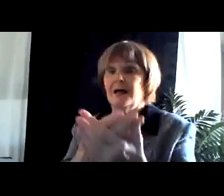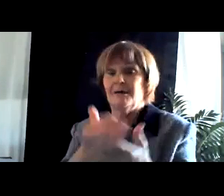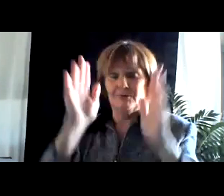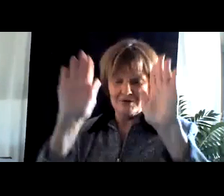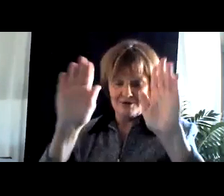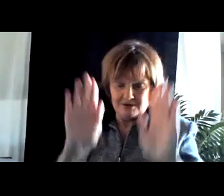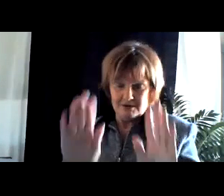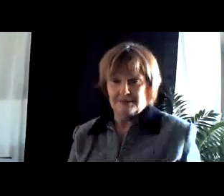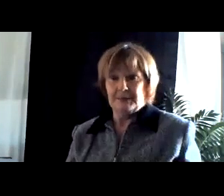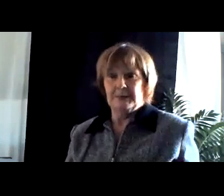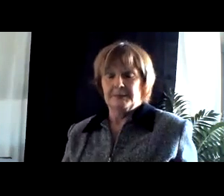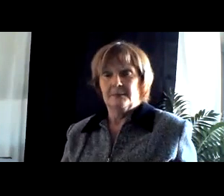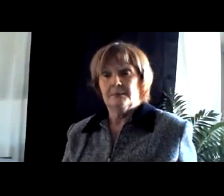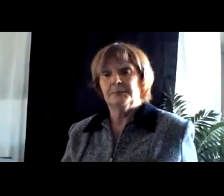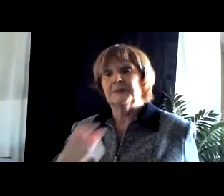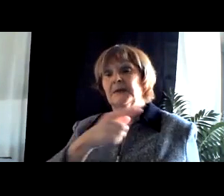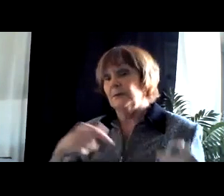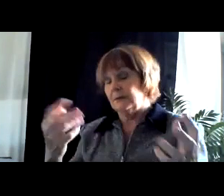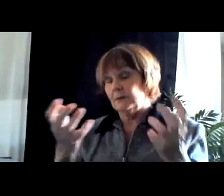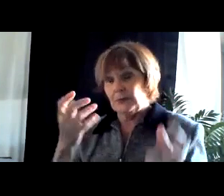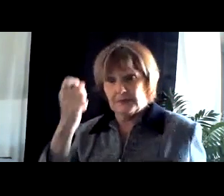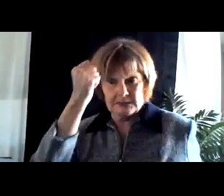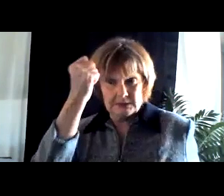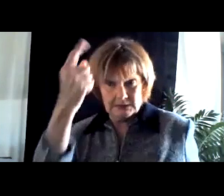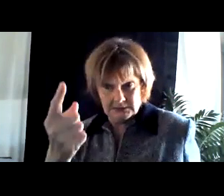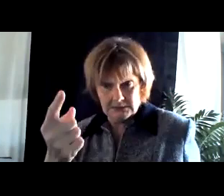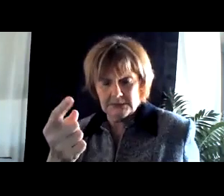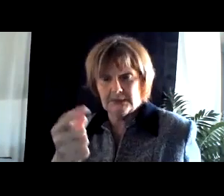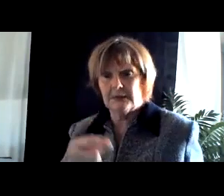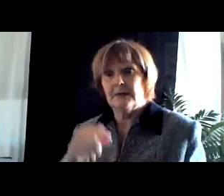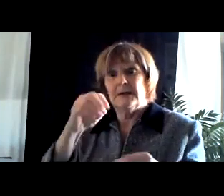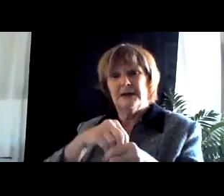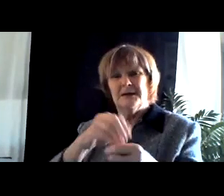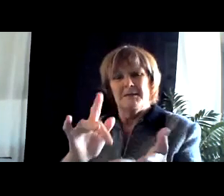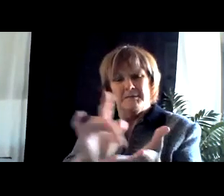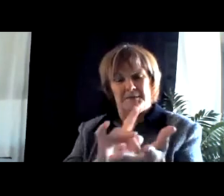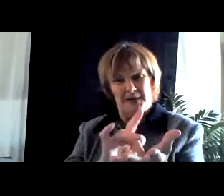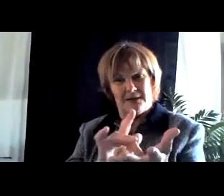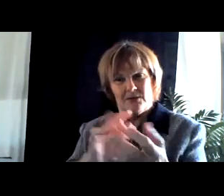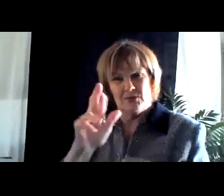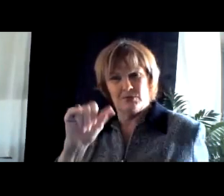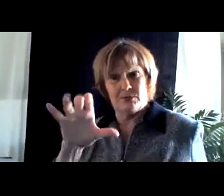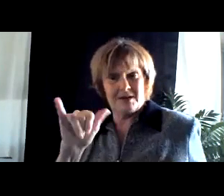So we wanna understand, even when I mentioned this in terms of medical racism, I think we're still at the bottom of this trauma slide.